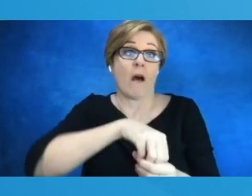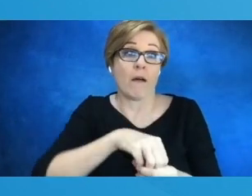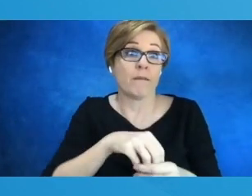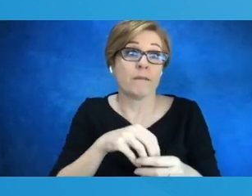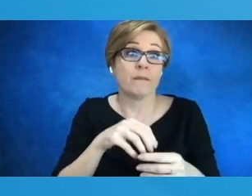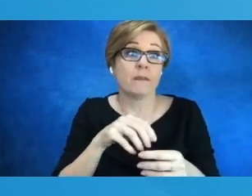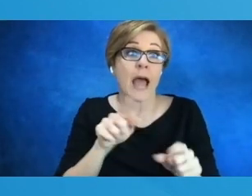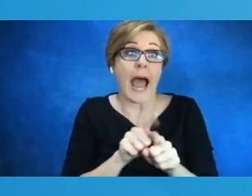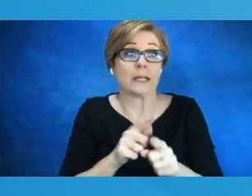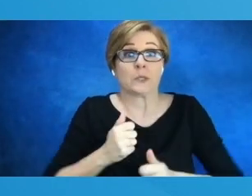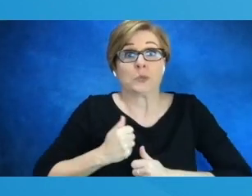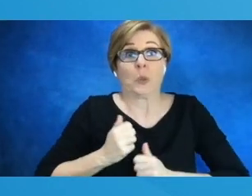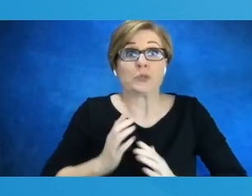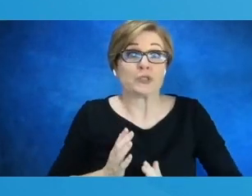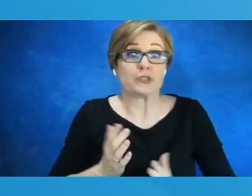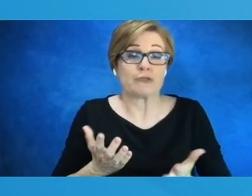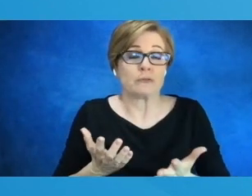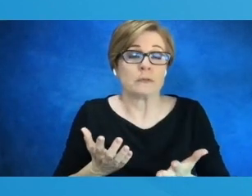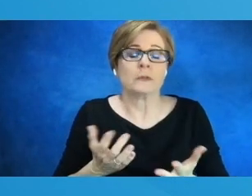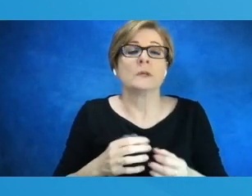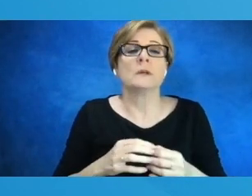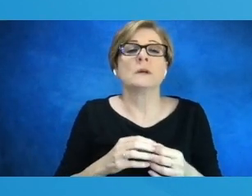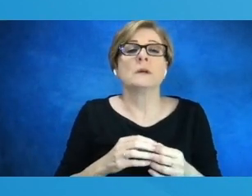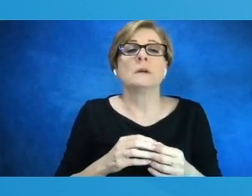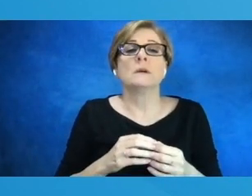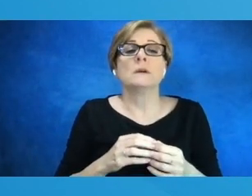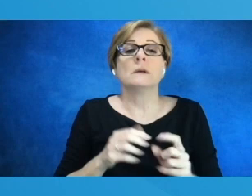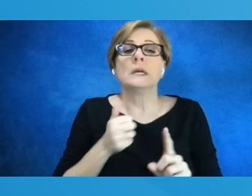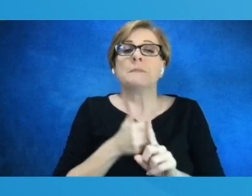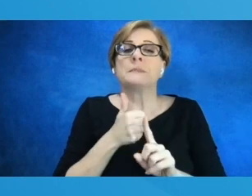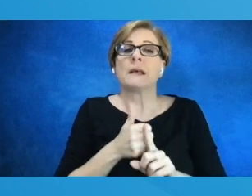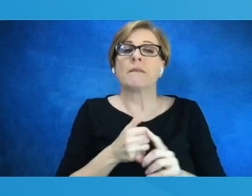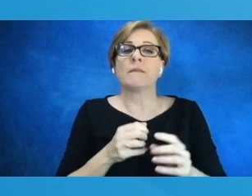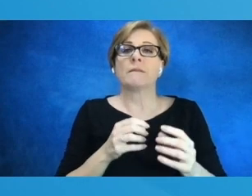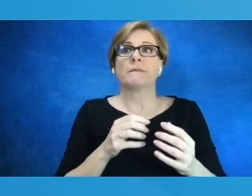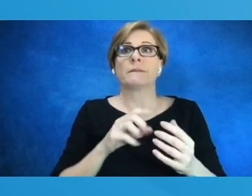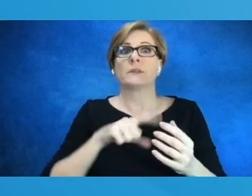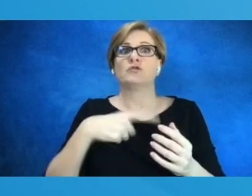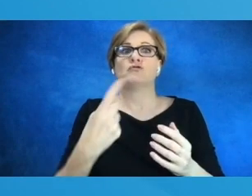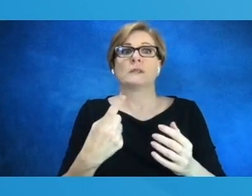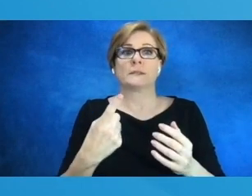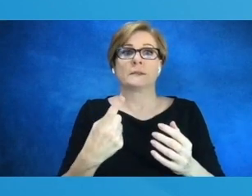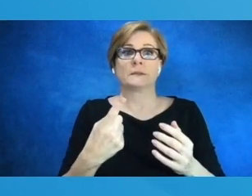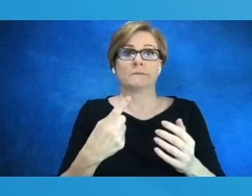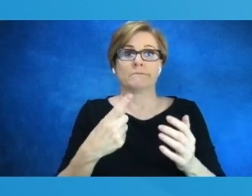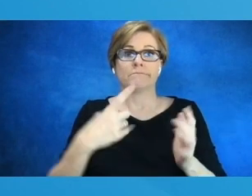He was kind of merely illustrating it.